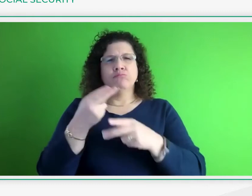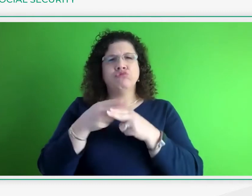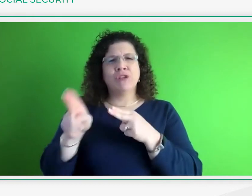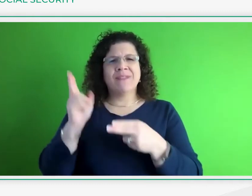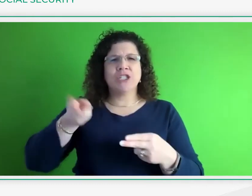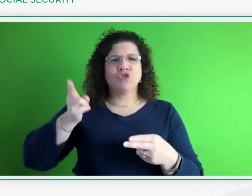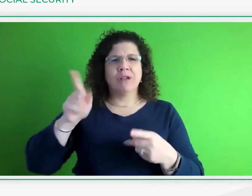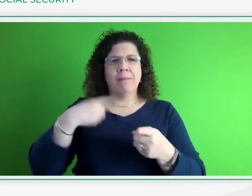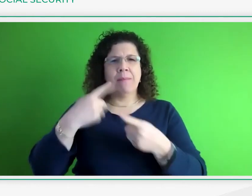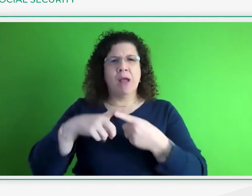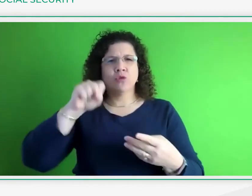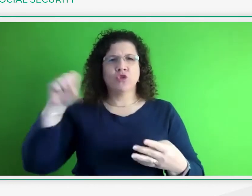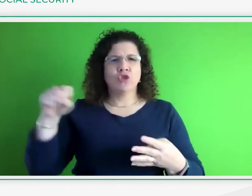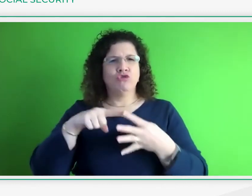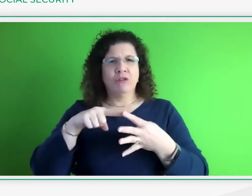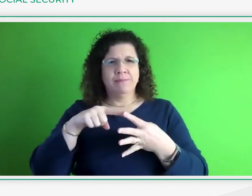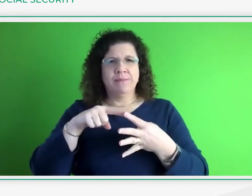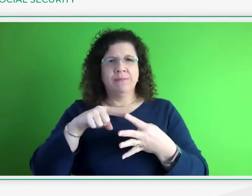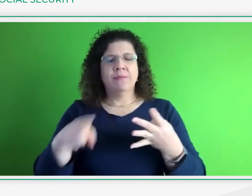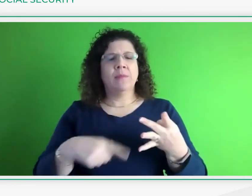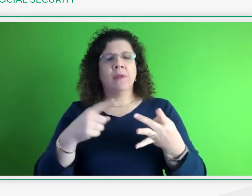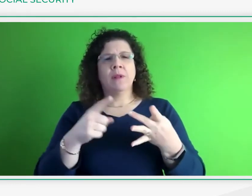First, is going to be a brief history about Social Security.